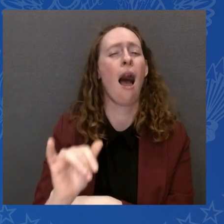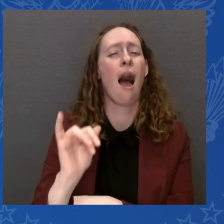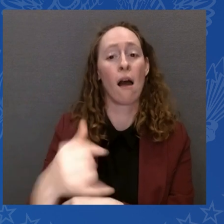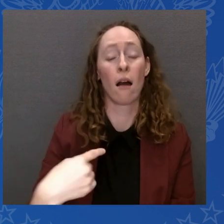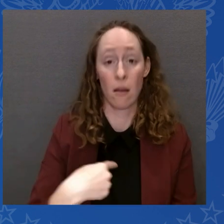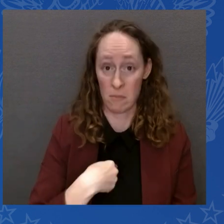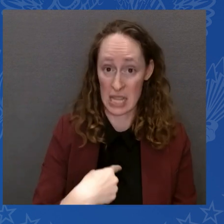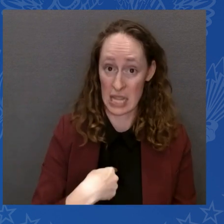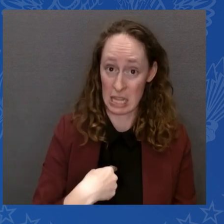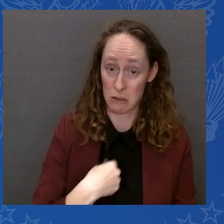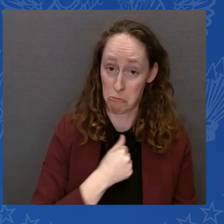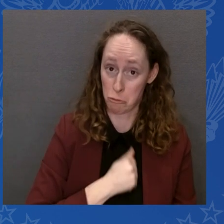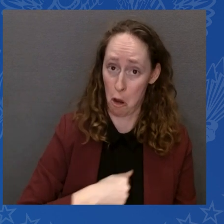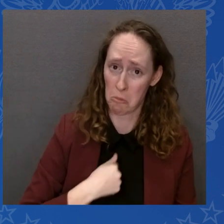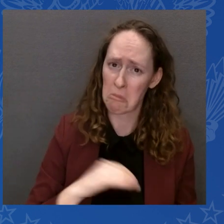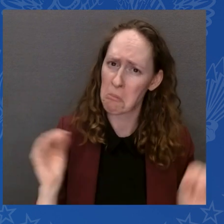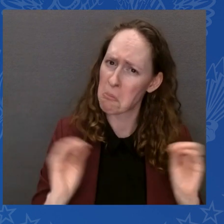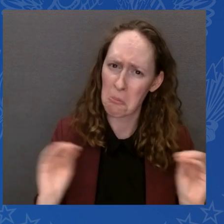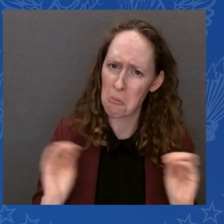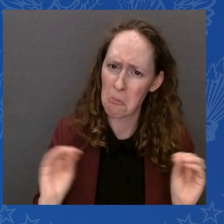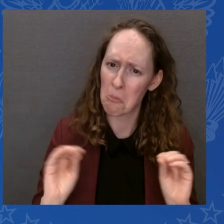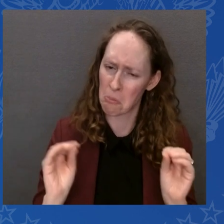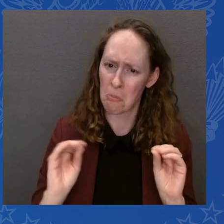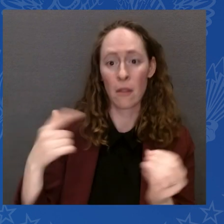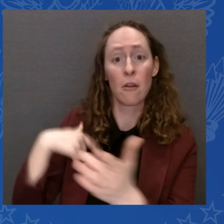It's exactly what we're doing. There is no there there.